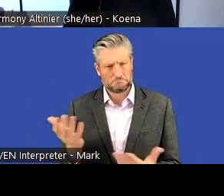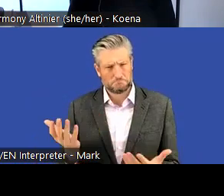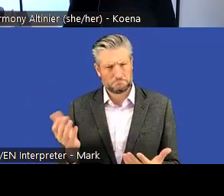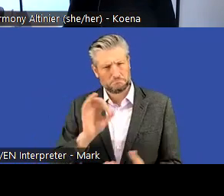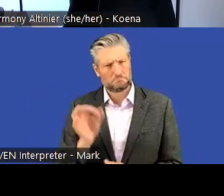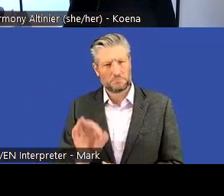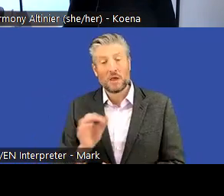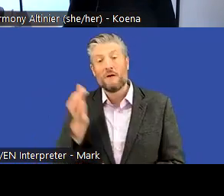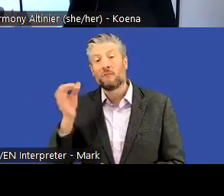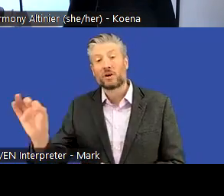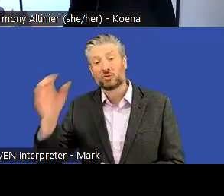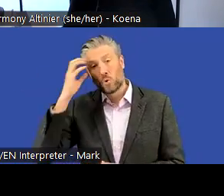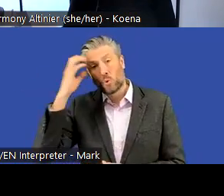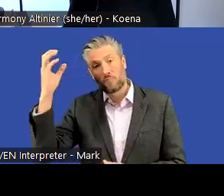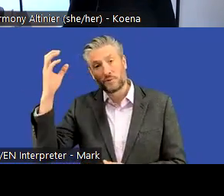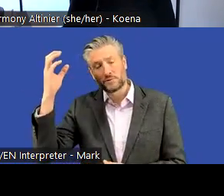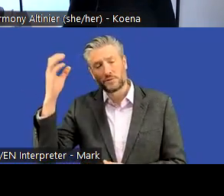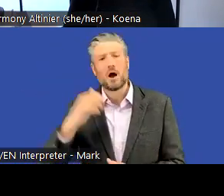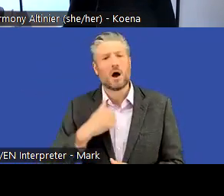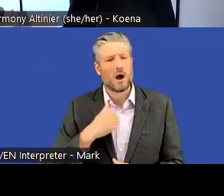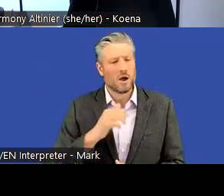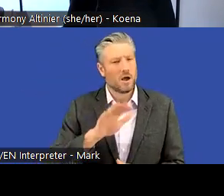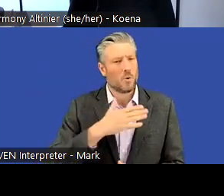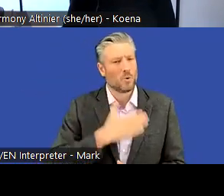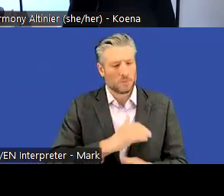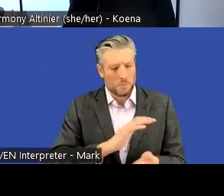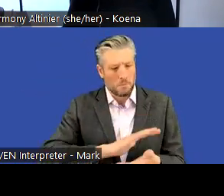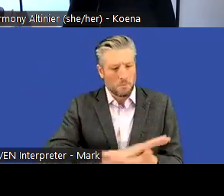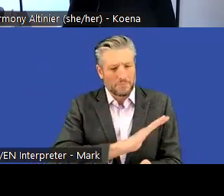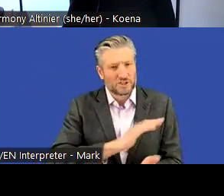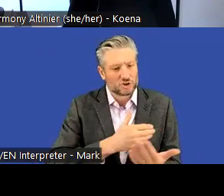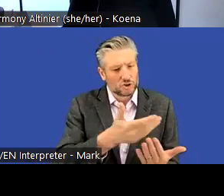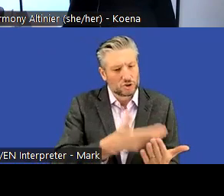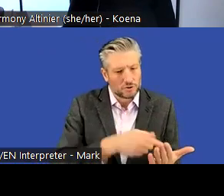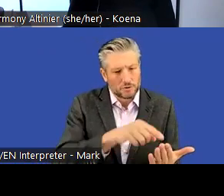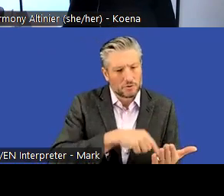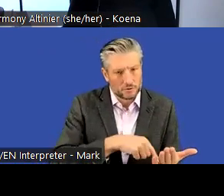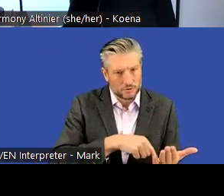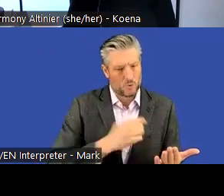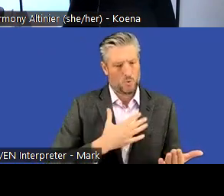a bit instead of using what AccessiWeb and the community did.